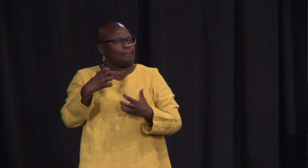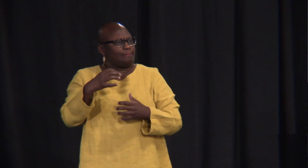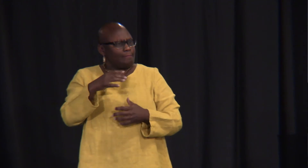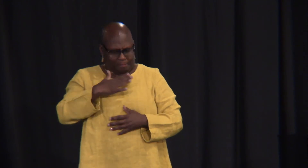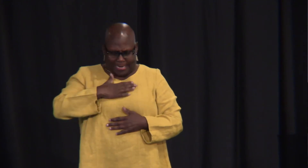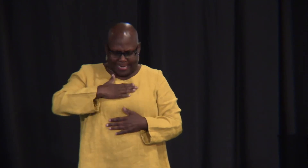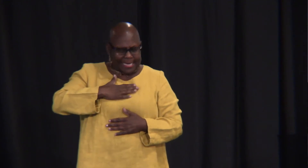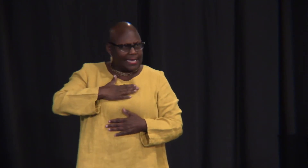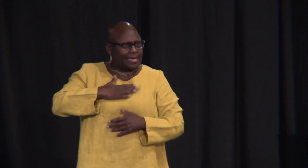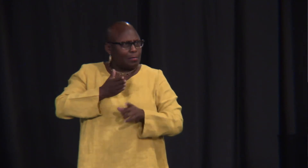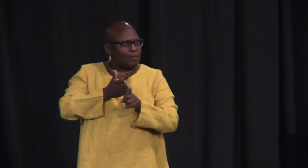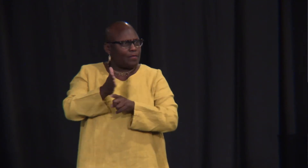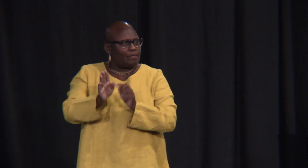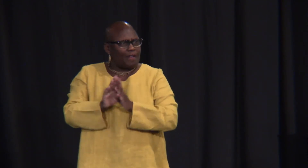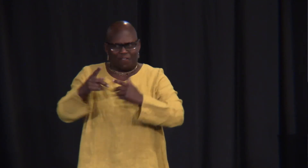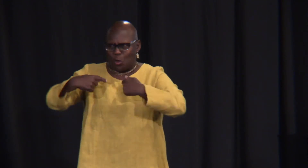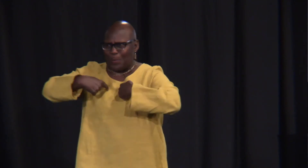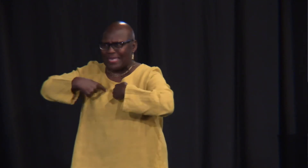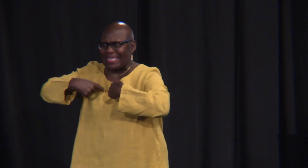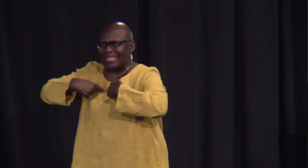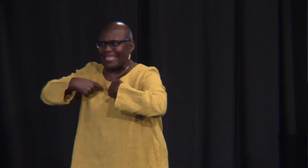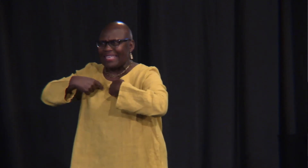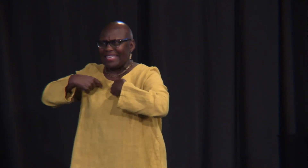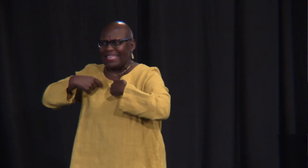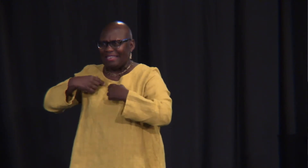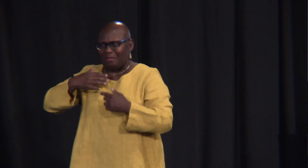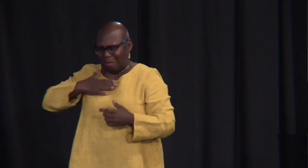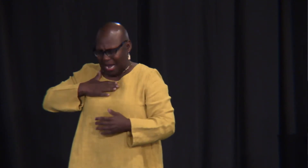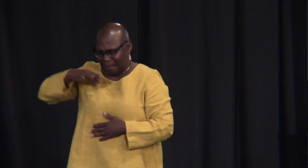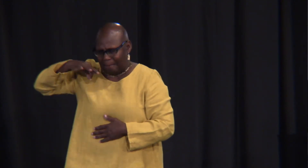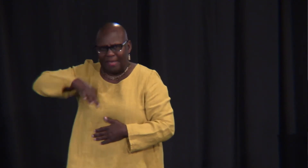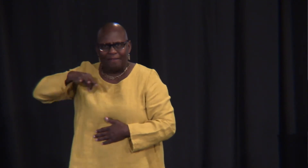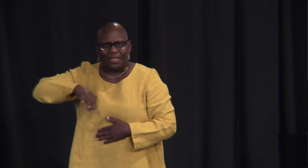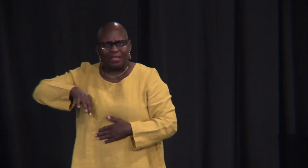I see you racing to the back of the room to sign up for your CEUs